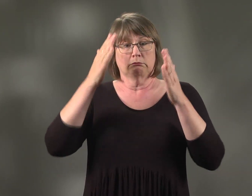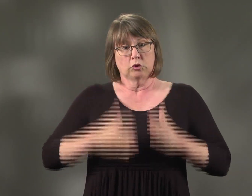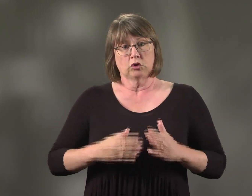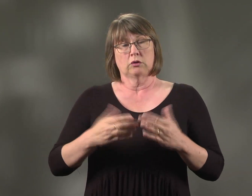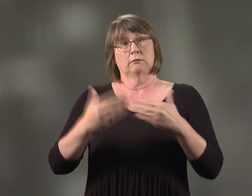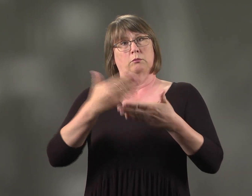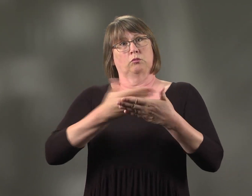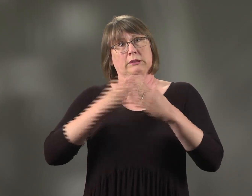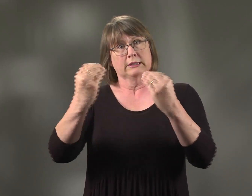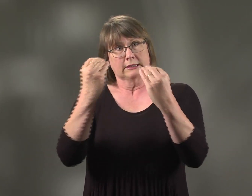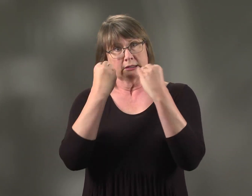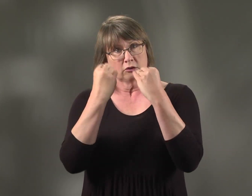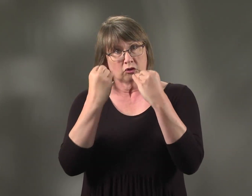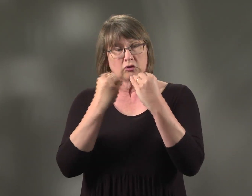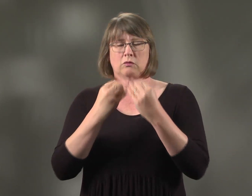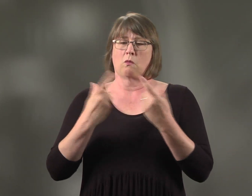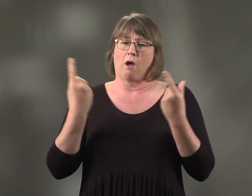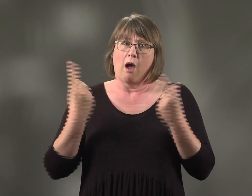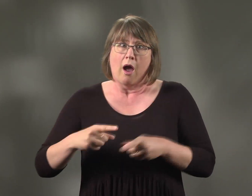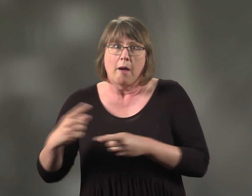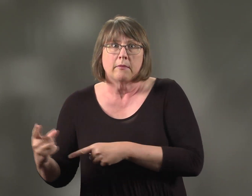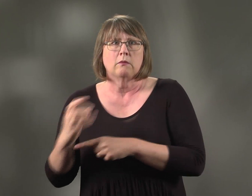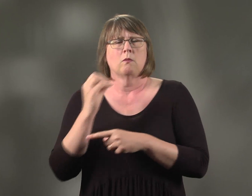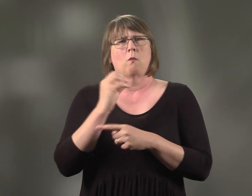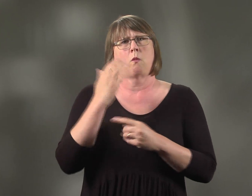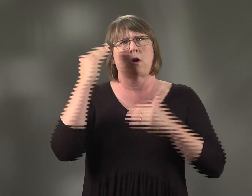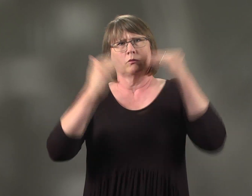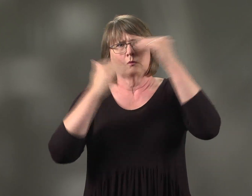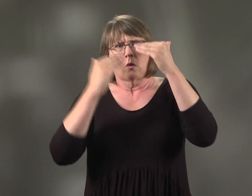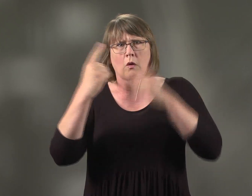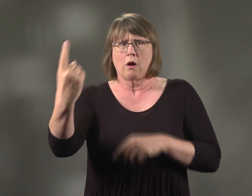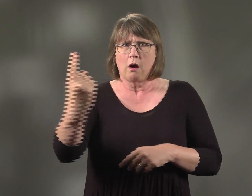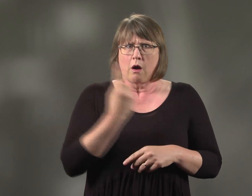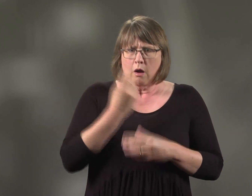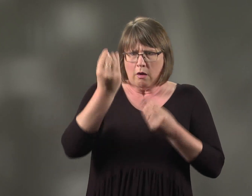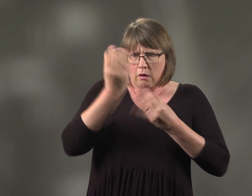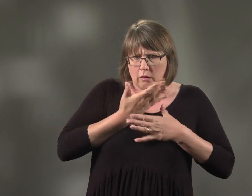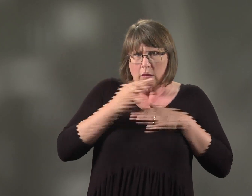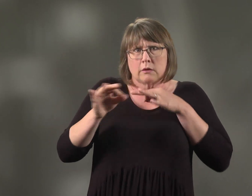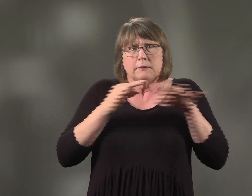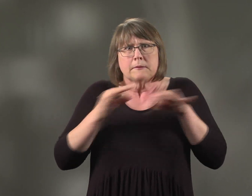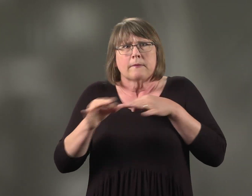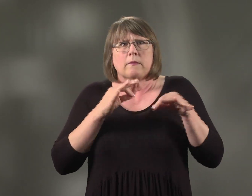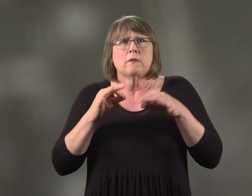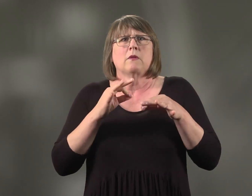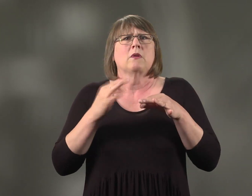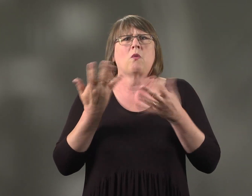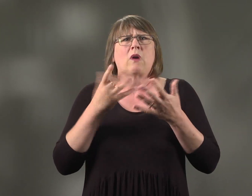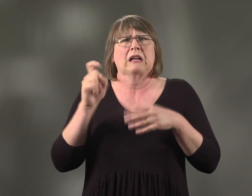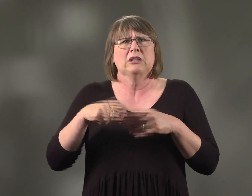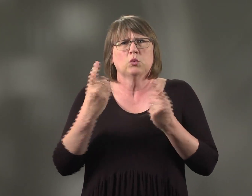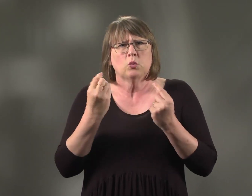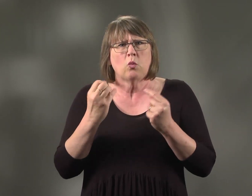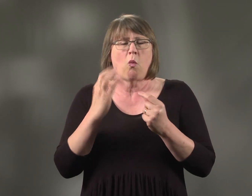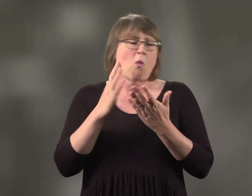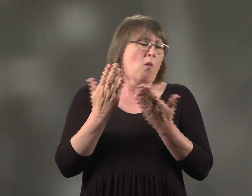Having someone pre-teach what would be happening or an adult to come and explain to me what happened